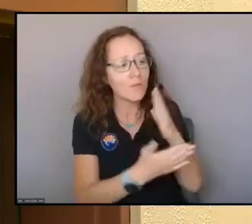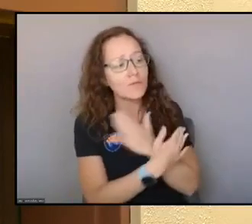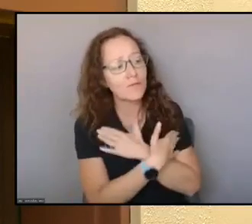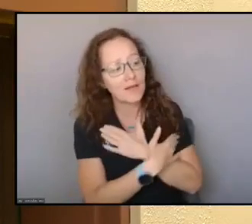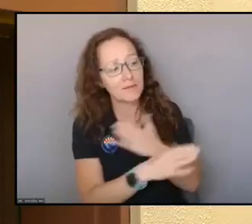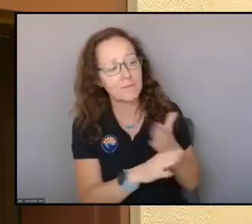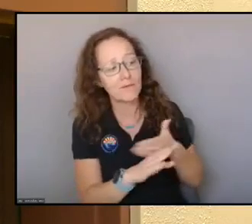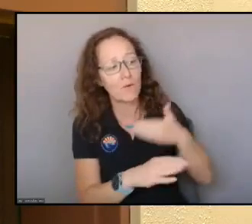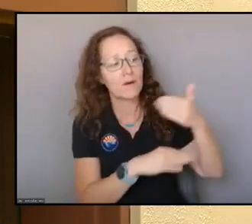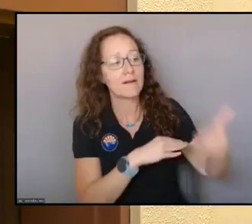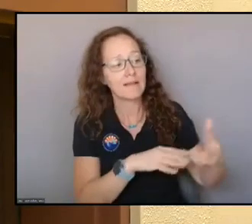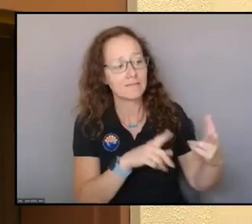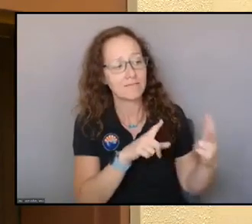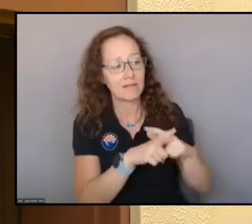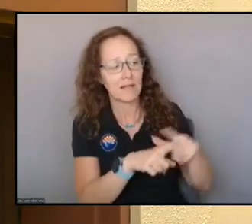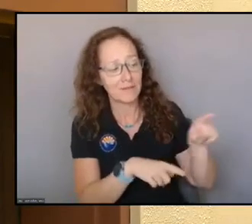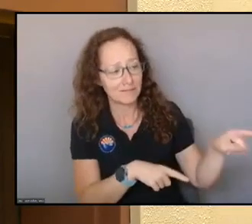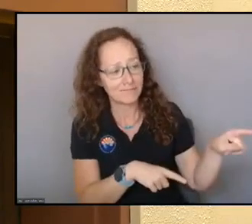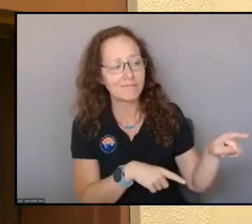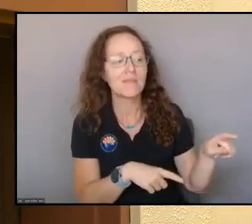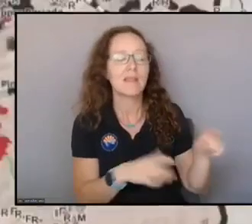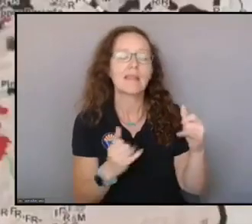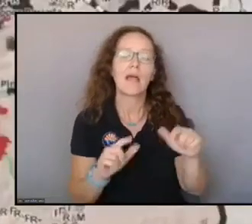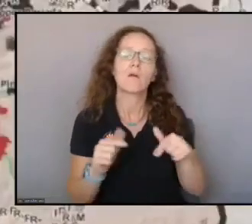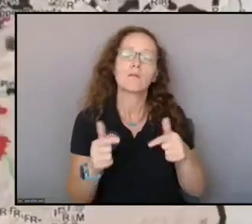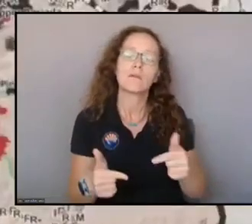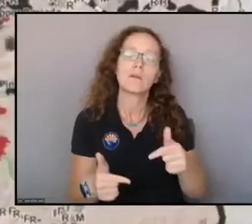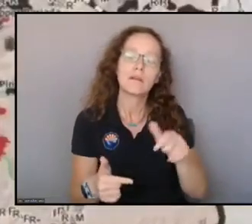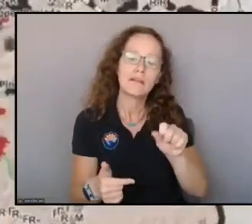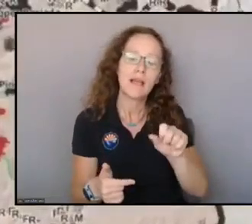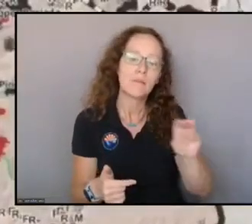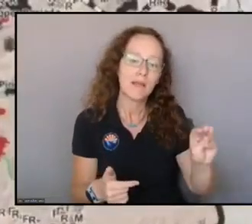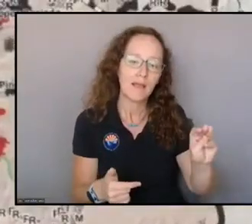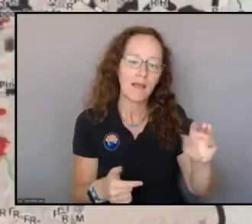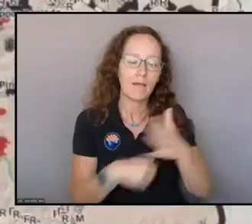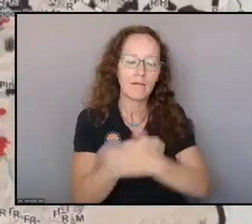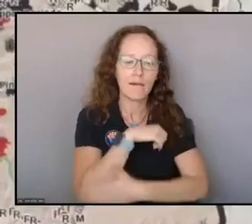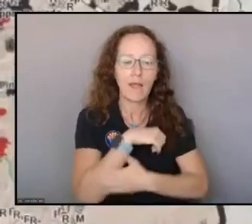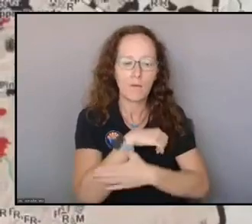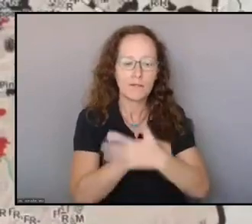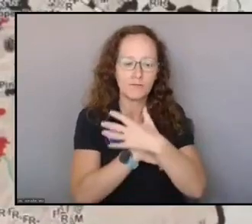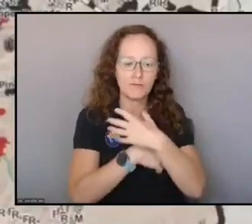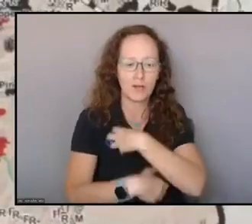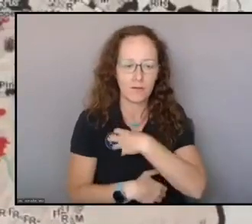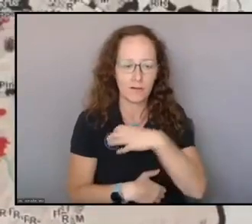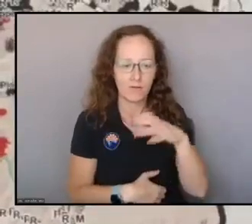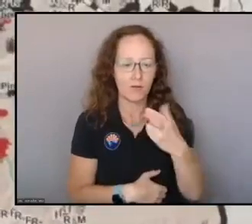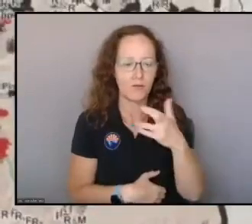I'M GOING THE SEND IT DOWN SOUTH TO SAN MIGUEL COUNTY